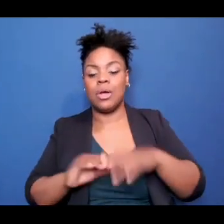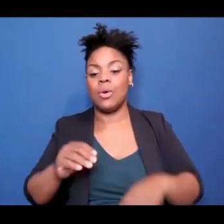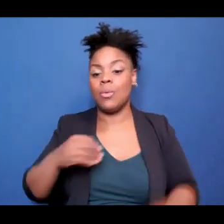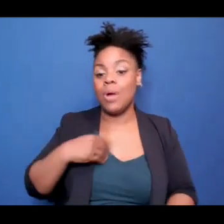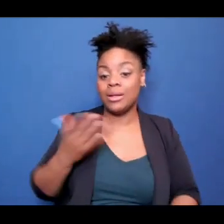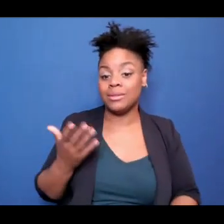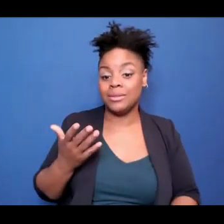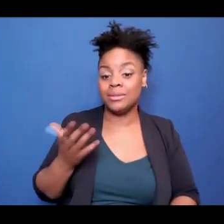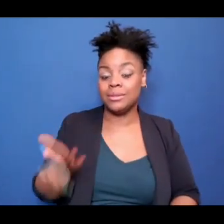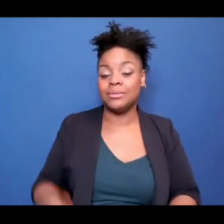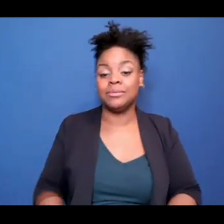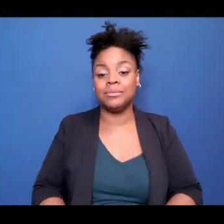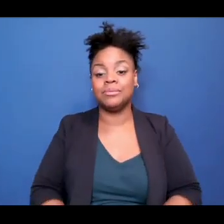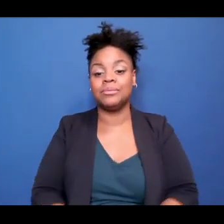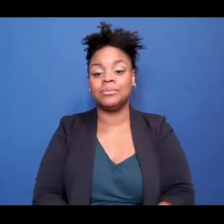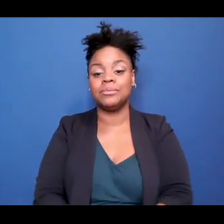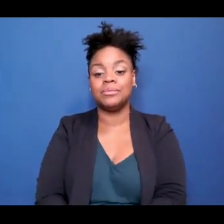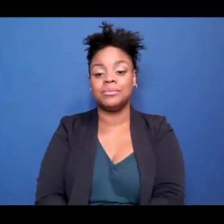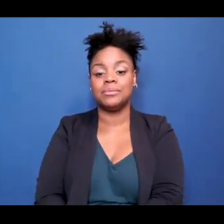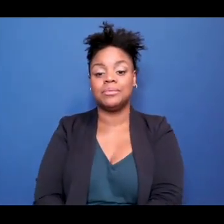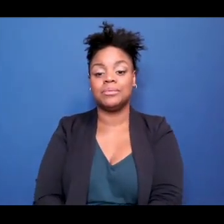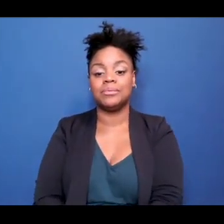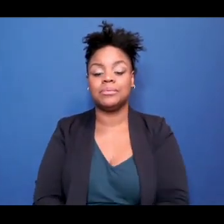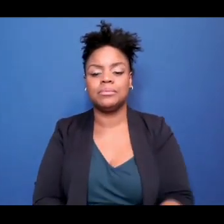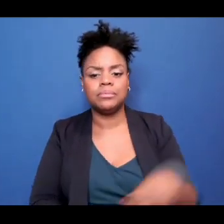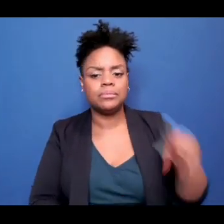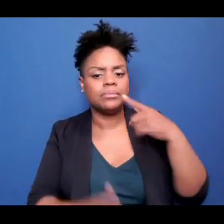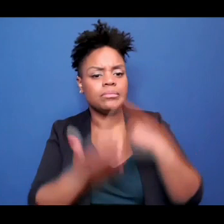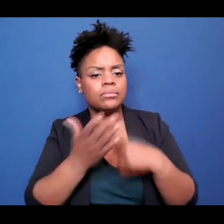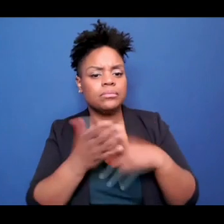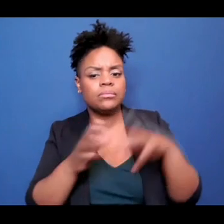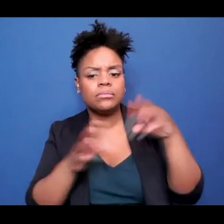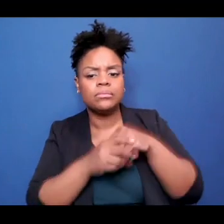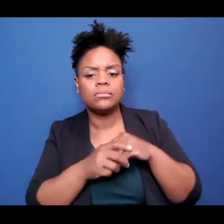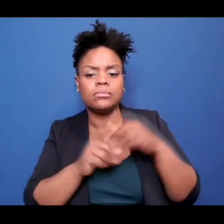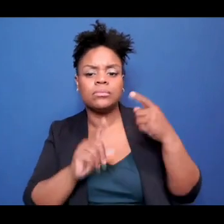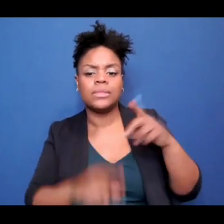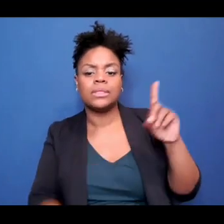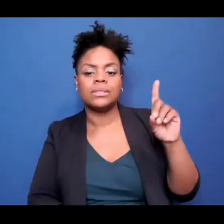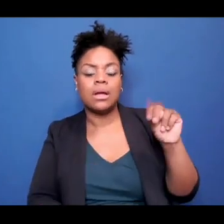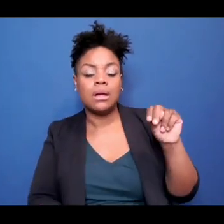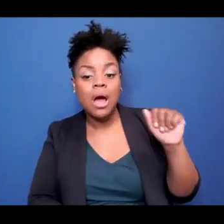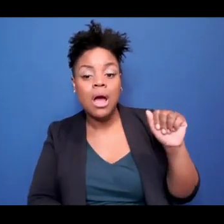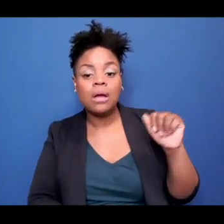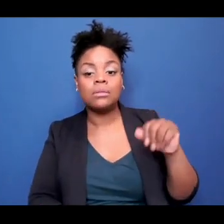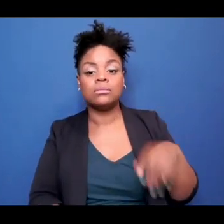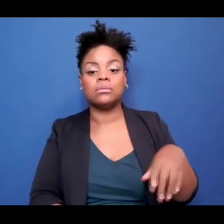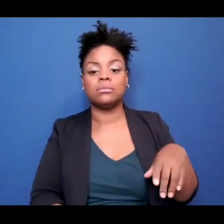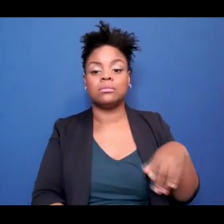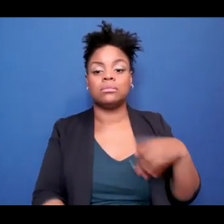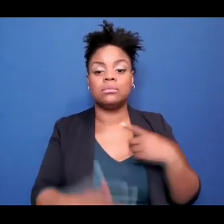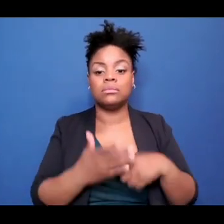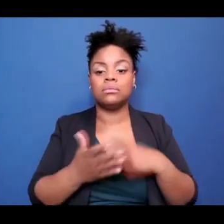SOMETHING BIOLOGICAL ABOUT BLACK PEOPLE AND THEY TALKED ABOUT THE ARTICLE TALKED ABOUT DIFFERENCES IN GENOTYPE AND DISCUSSED THE